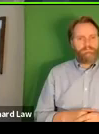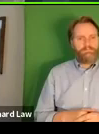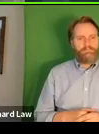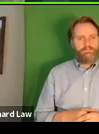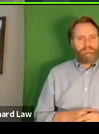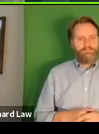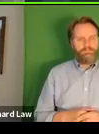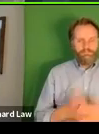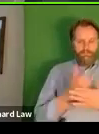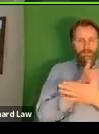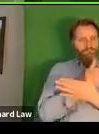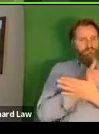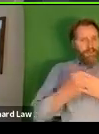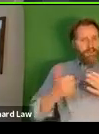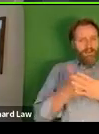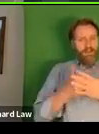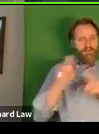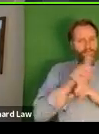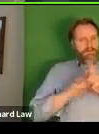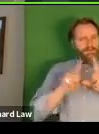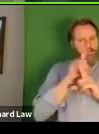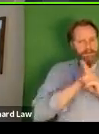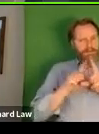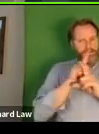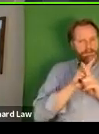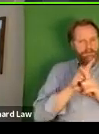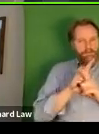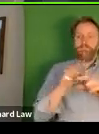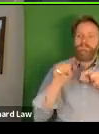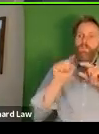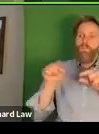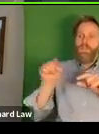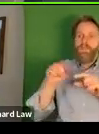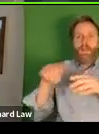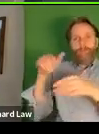briefings going out to members and to branches so there